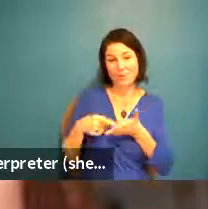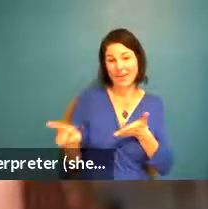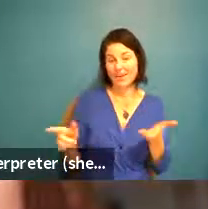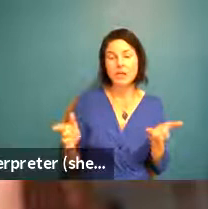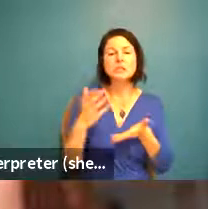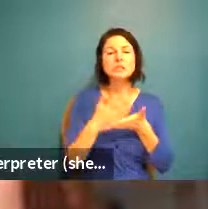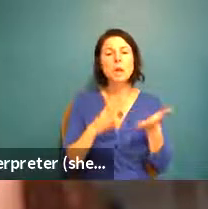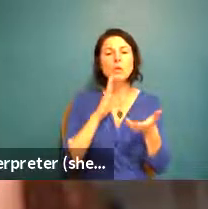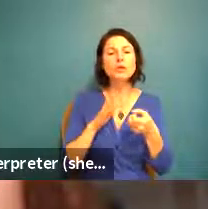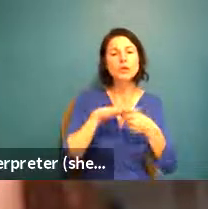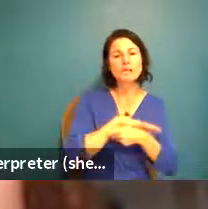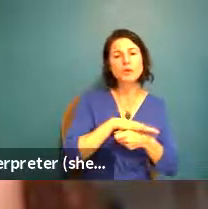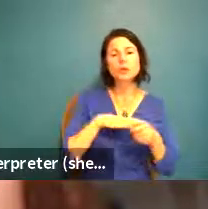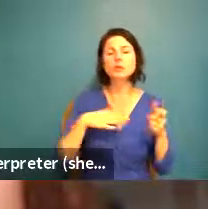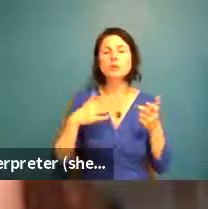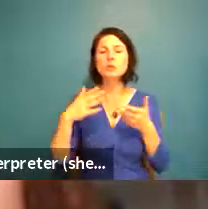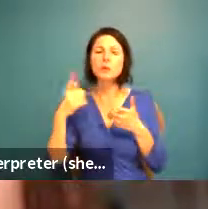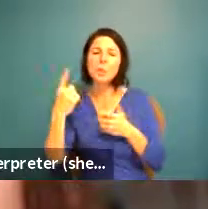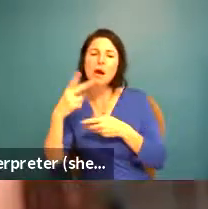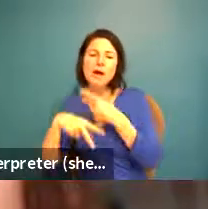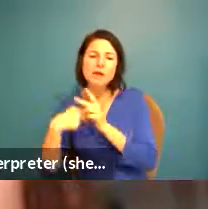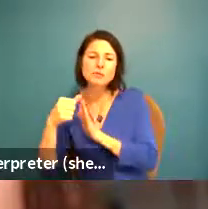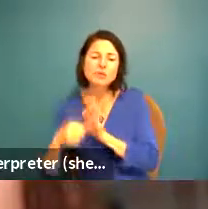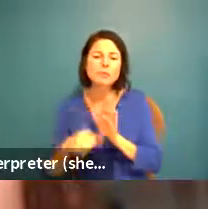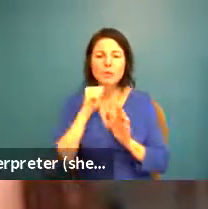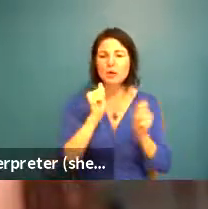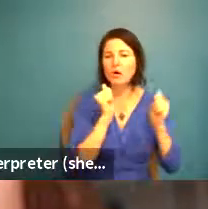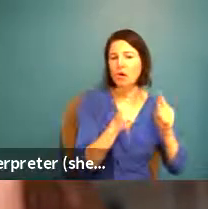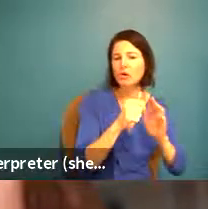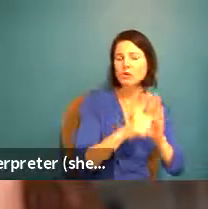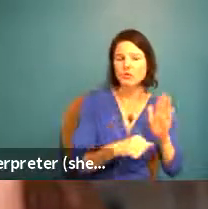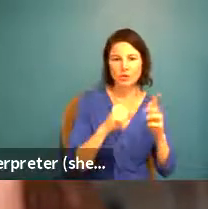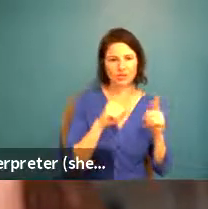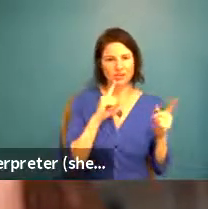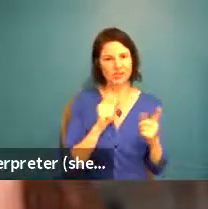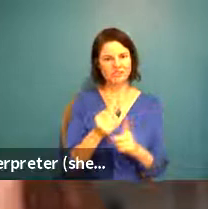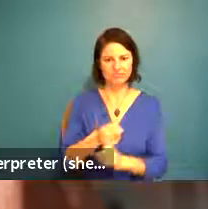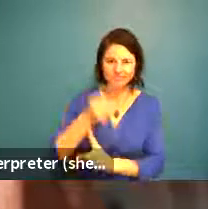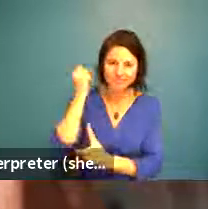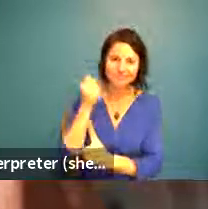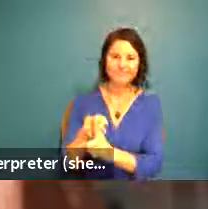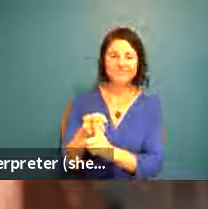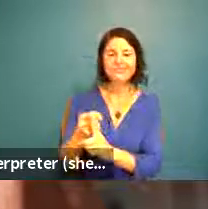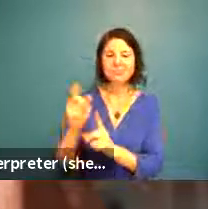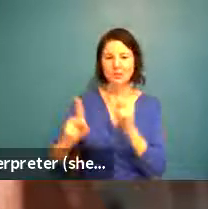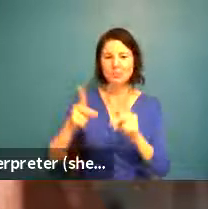cover one, but not the other, etc. So this unfortunately, this disproportionately impacts people of color, who are